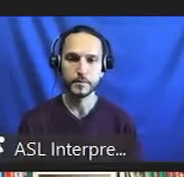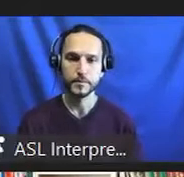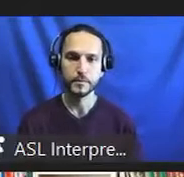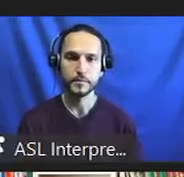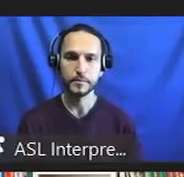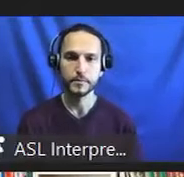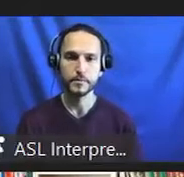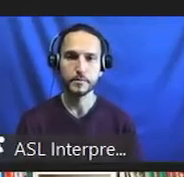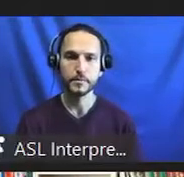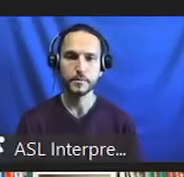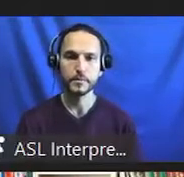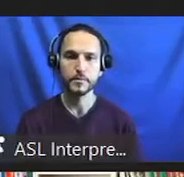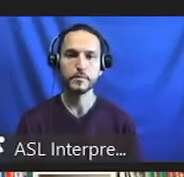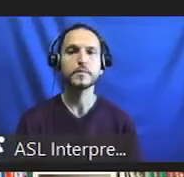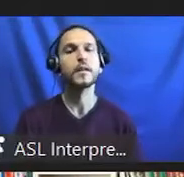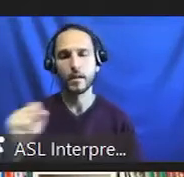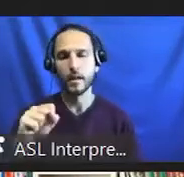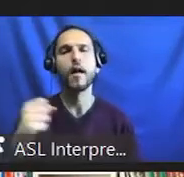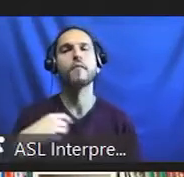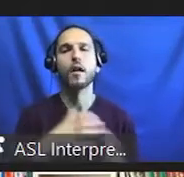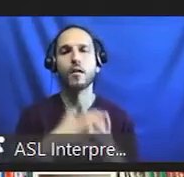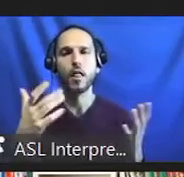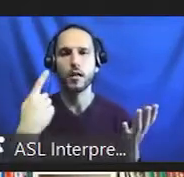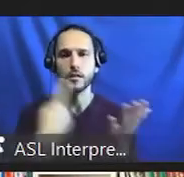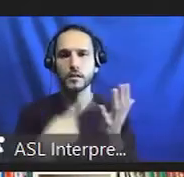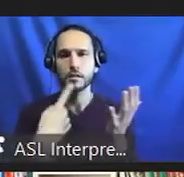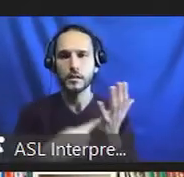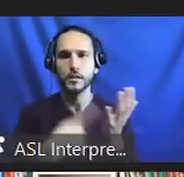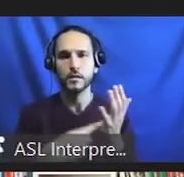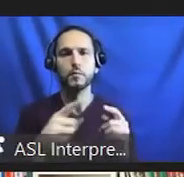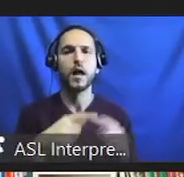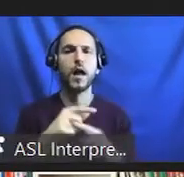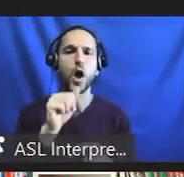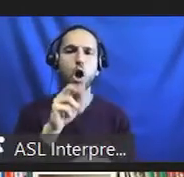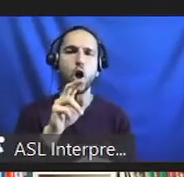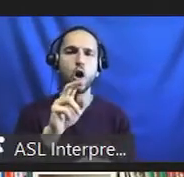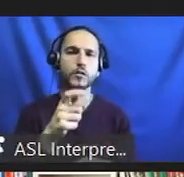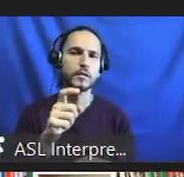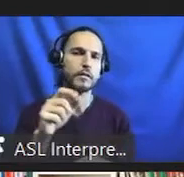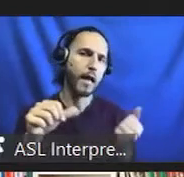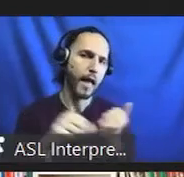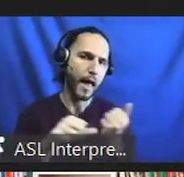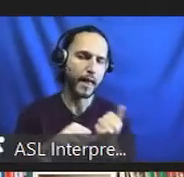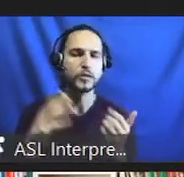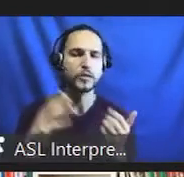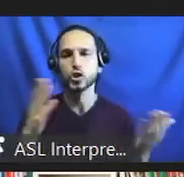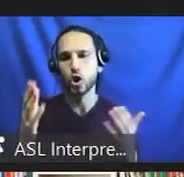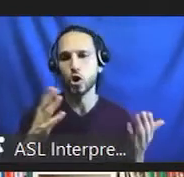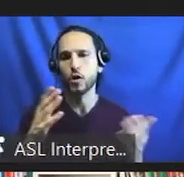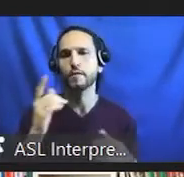You can bet that there will be lots of discussion about the auxiliary aids and services meeting industry